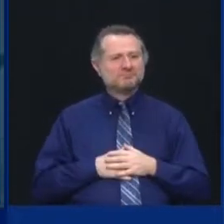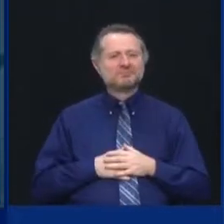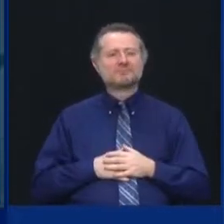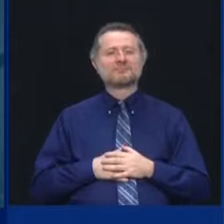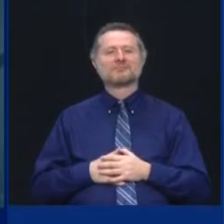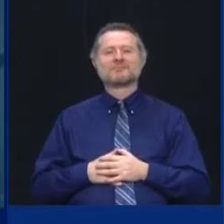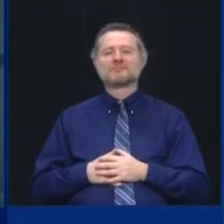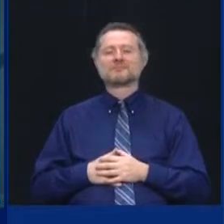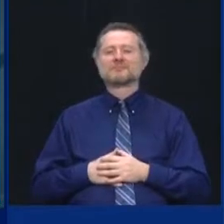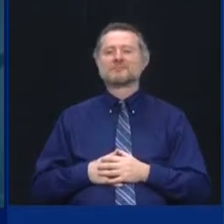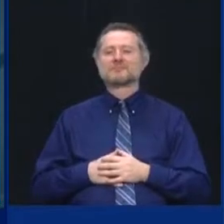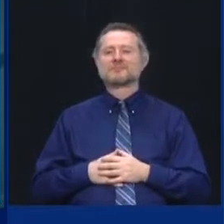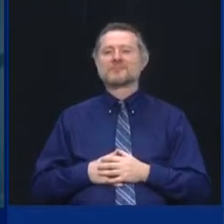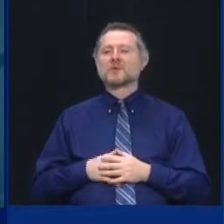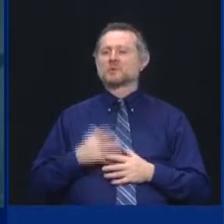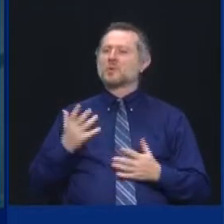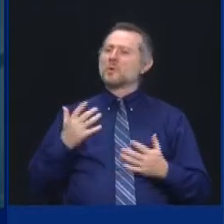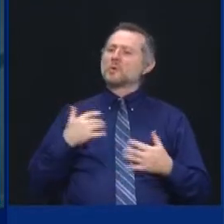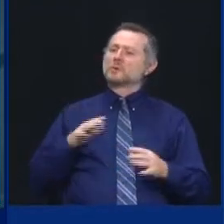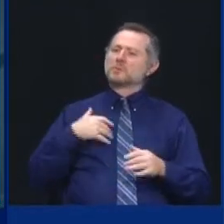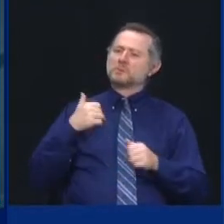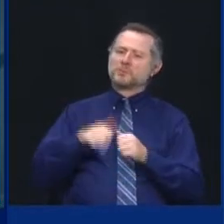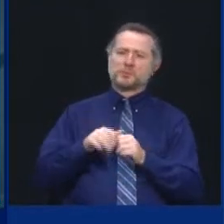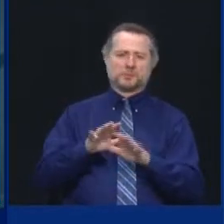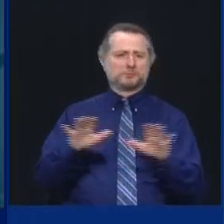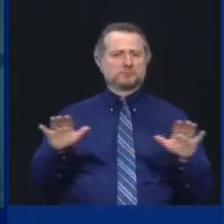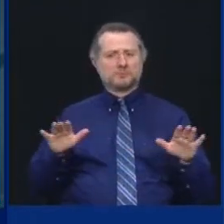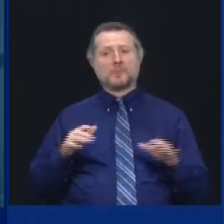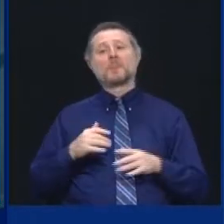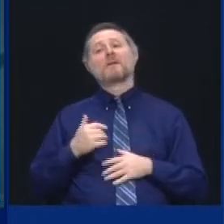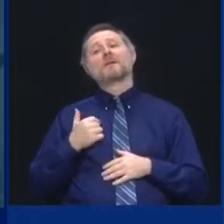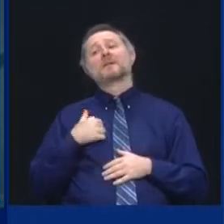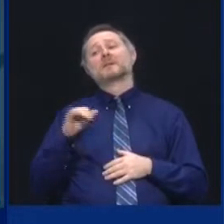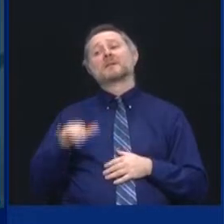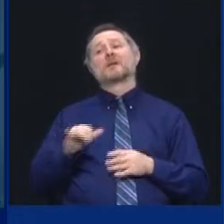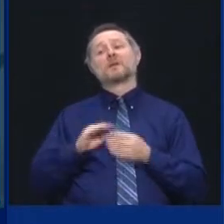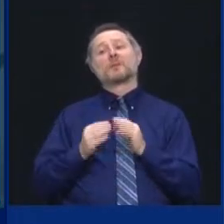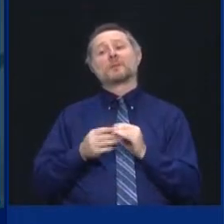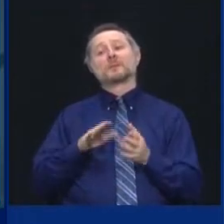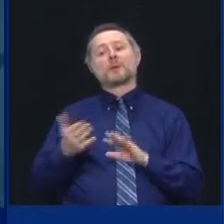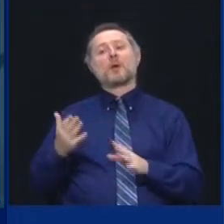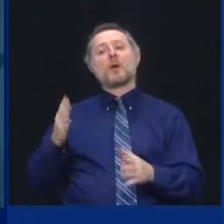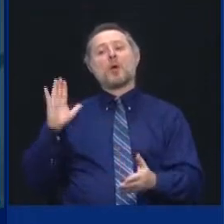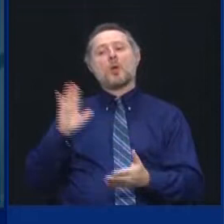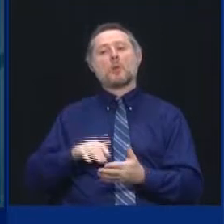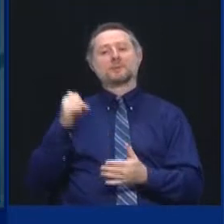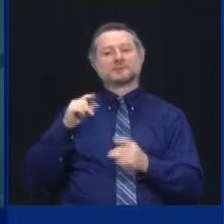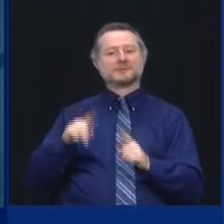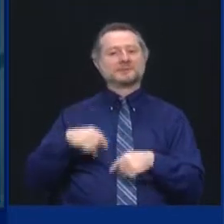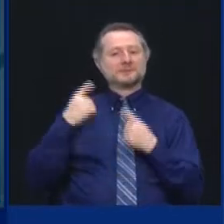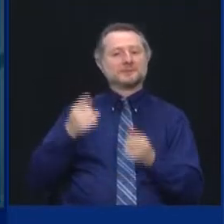PEOPLE PASSED AWAY. 11 FAMILIES ARE GRIEVING TODAY BECAUSE THEY LOST LOVED ONES.